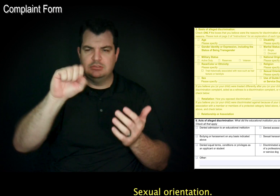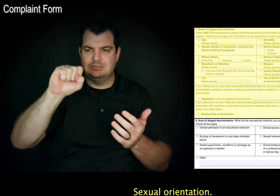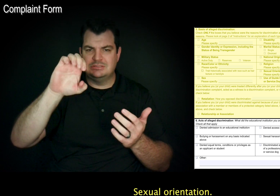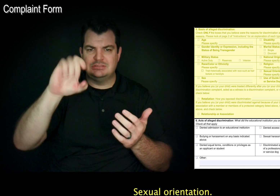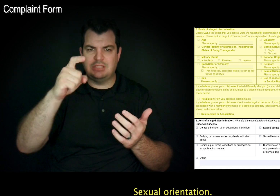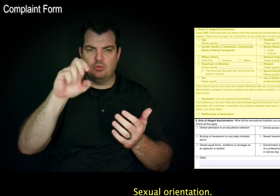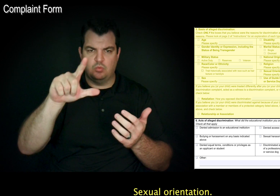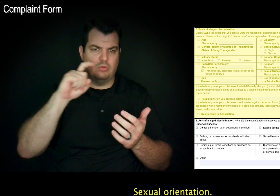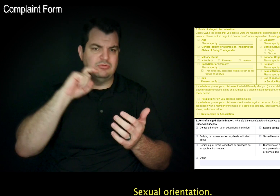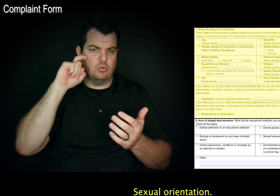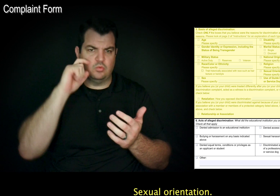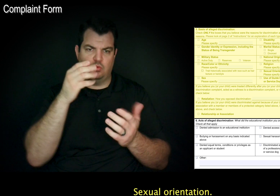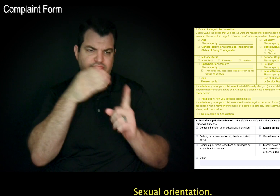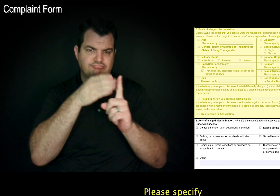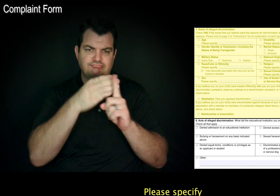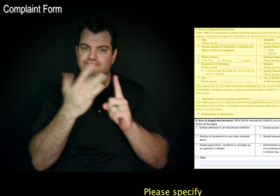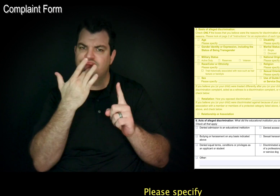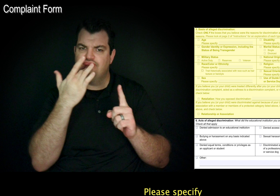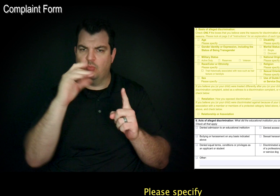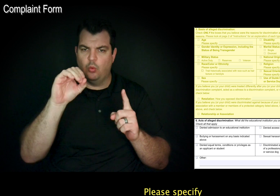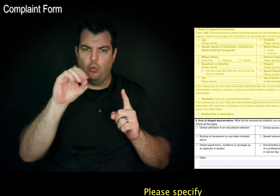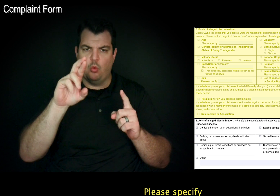Sexual orientation. Please specify